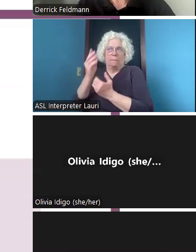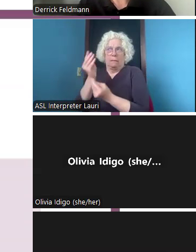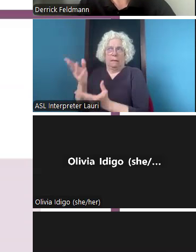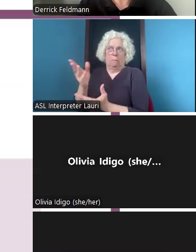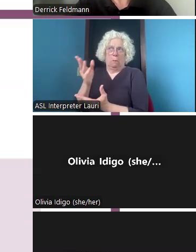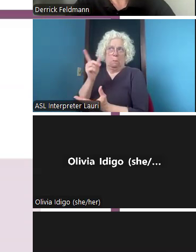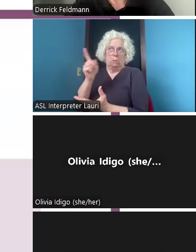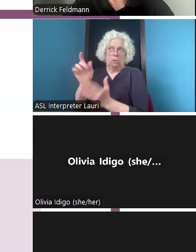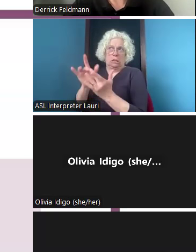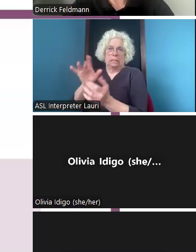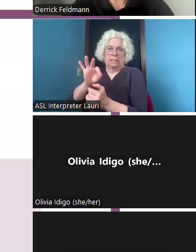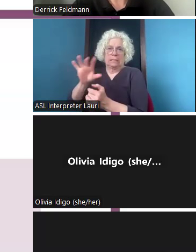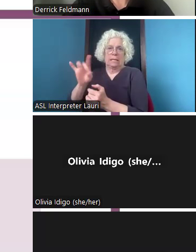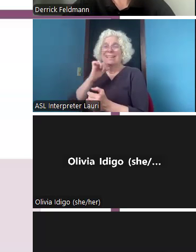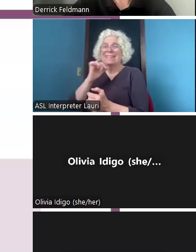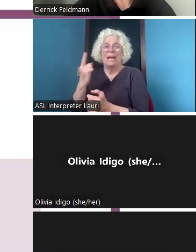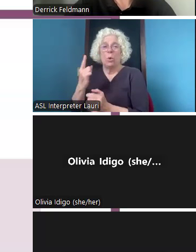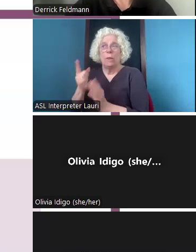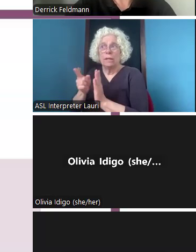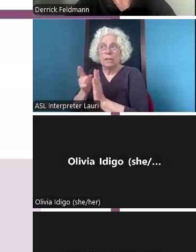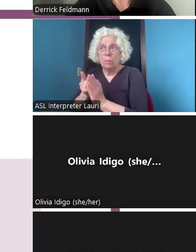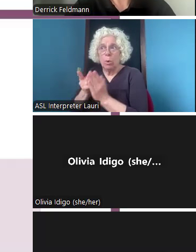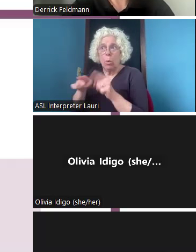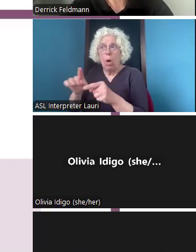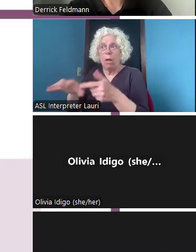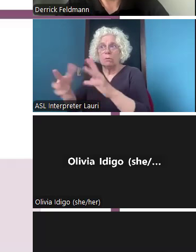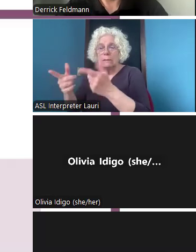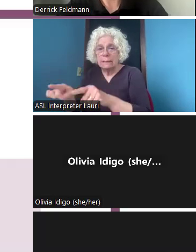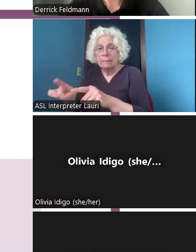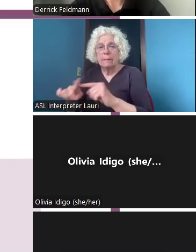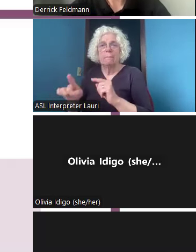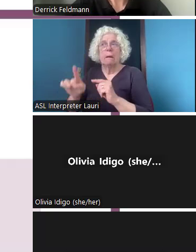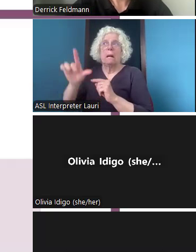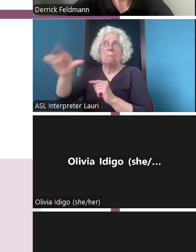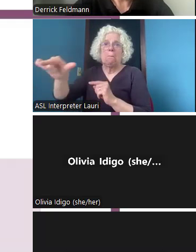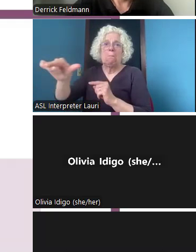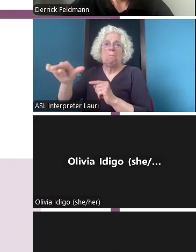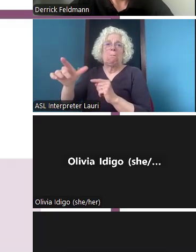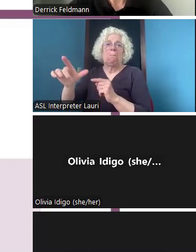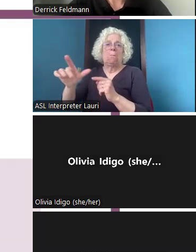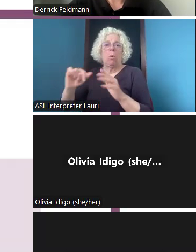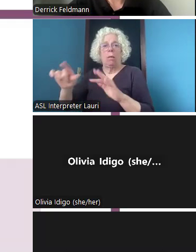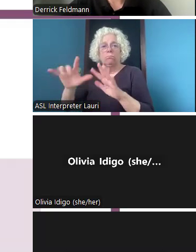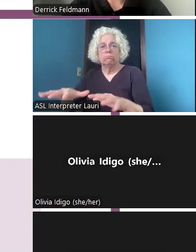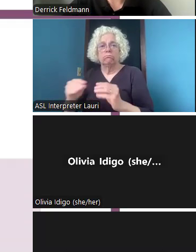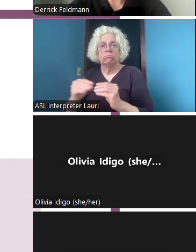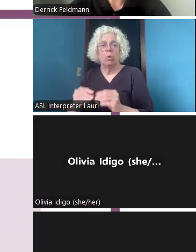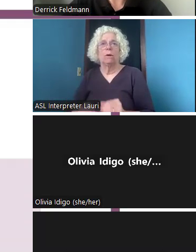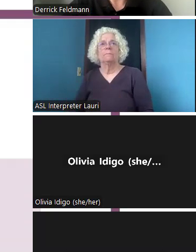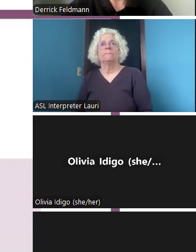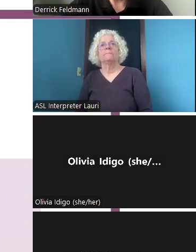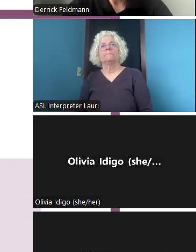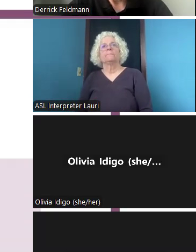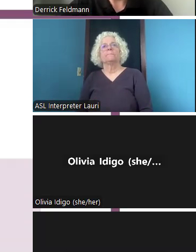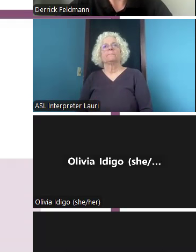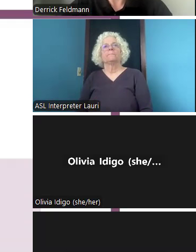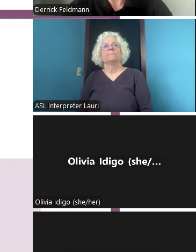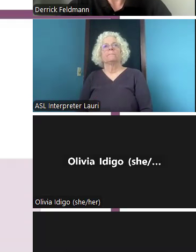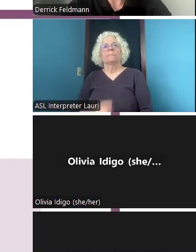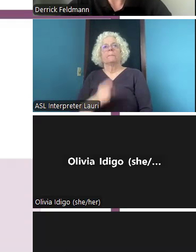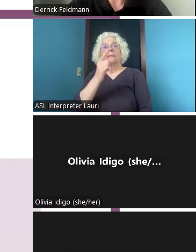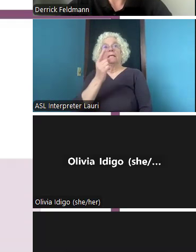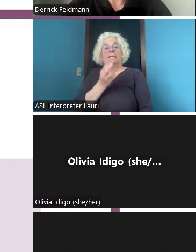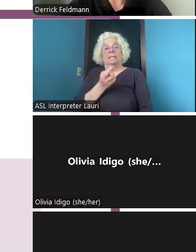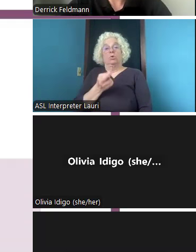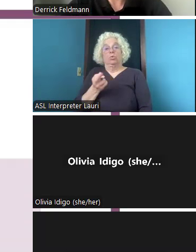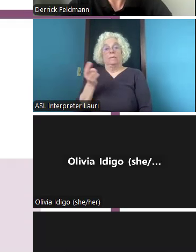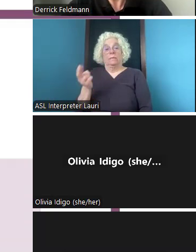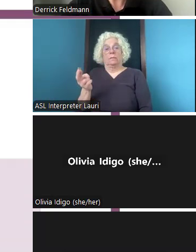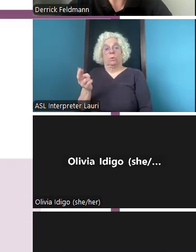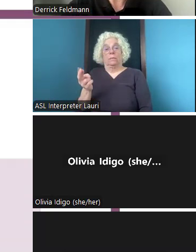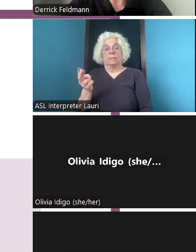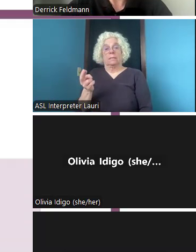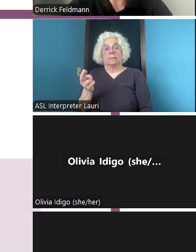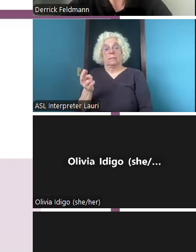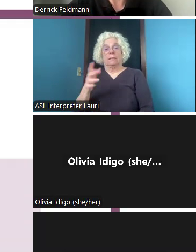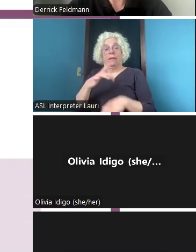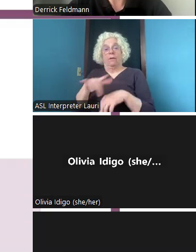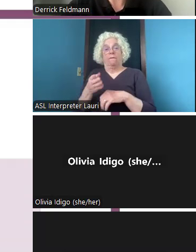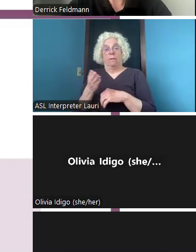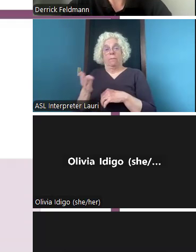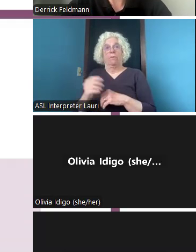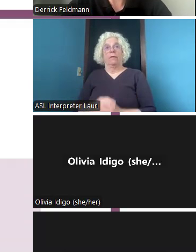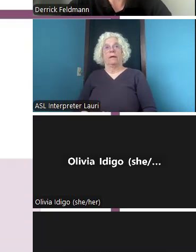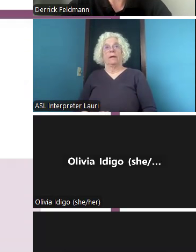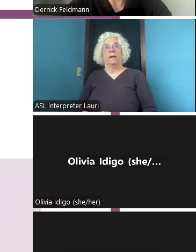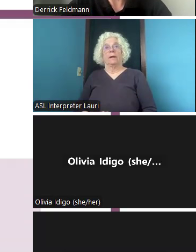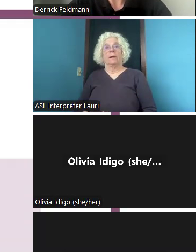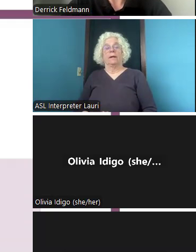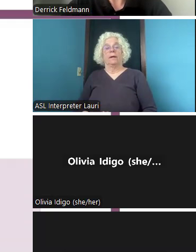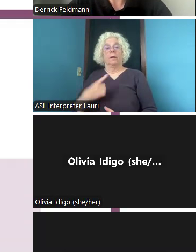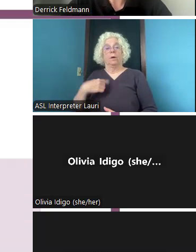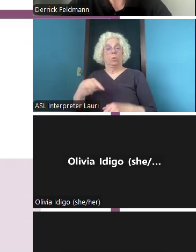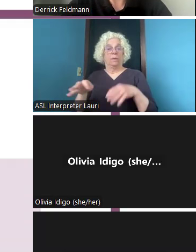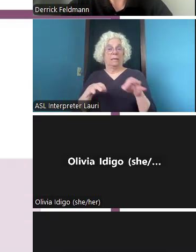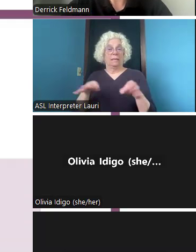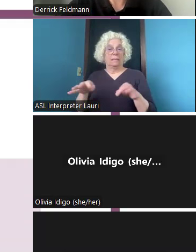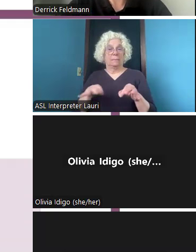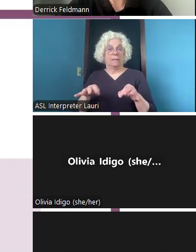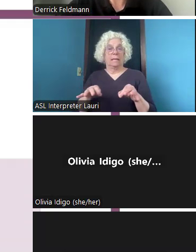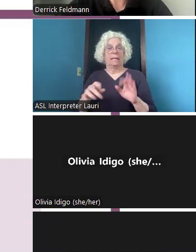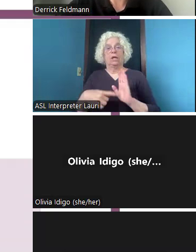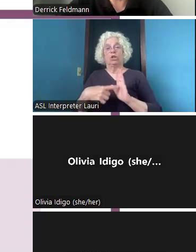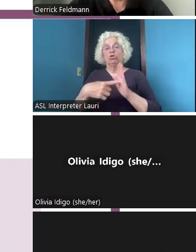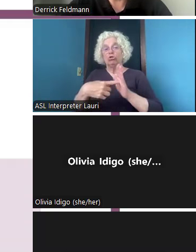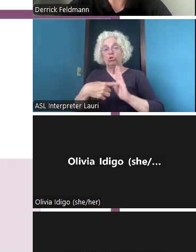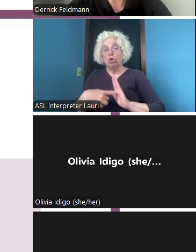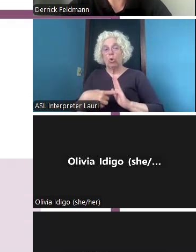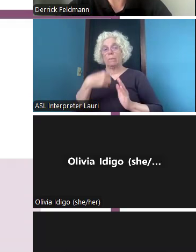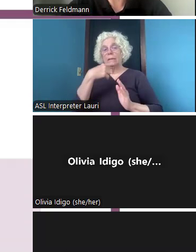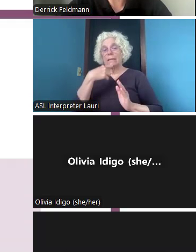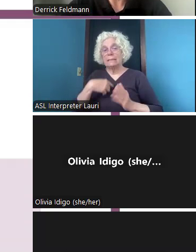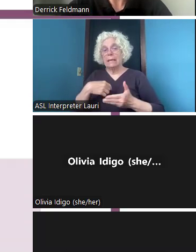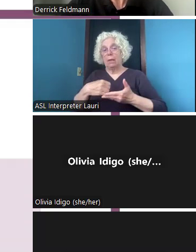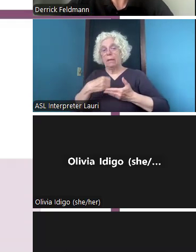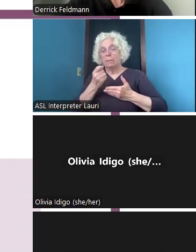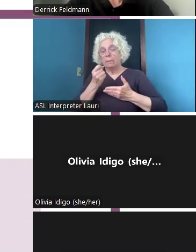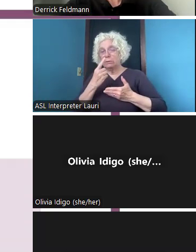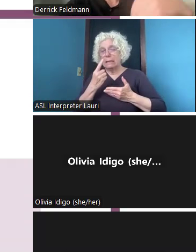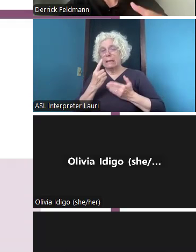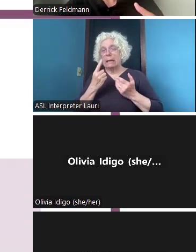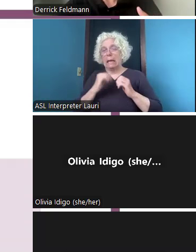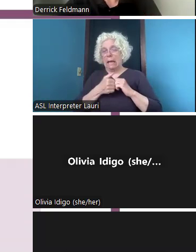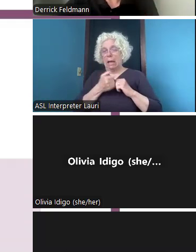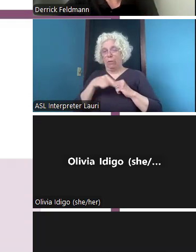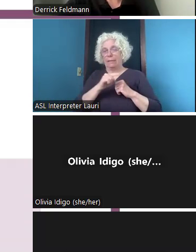Not just in the moment of a crisis, but also at other times as well. The next slide talks a little bit about the resources that are there, which is essentially we talked about those resources being, you know, show me, tell me, help me understand how it works.